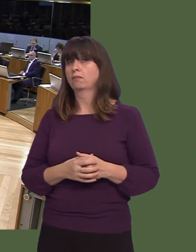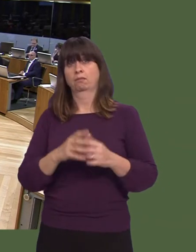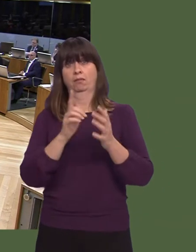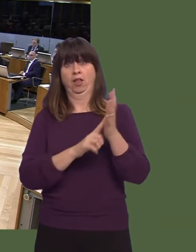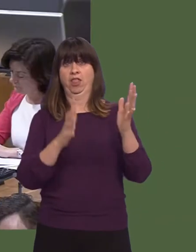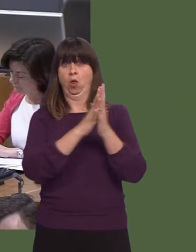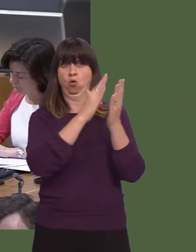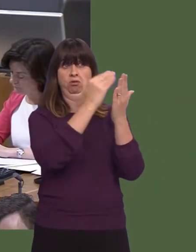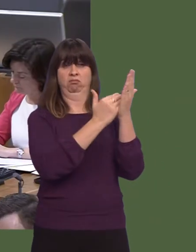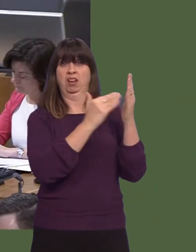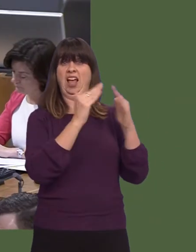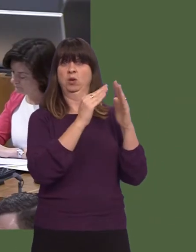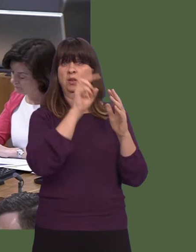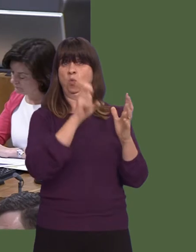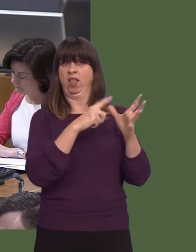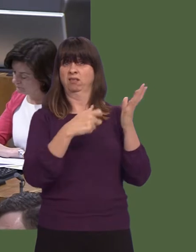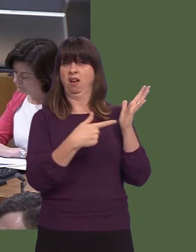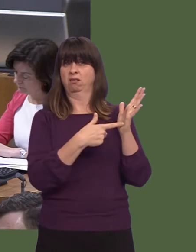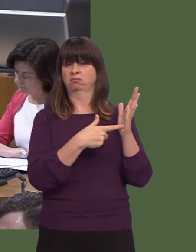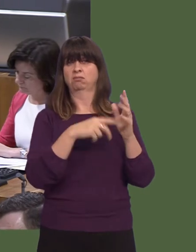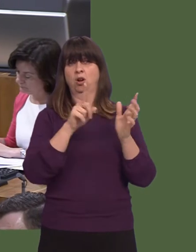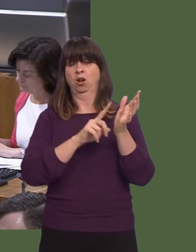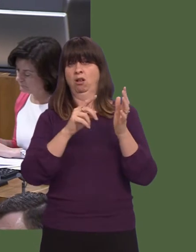the Housing (Wales) Act 2014, it is clear that local authorities have a duty to prevent